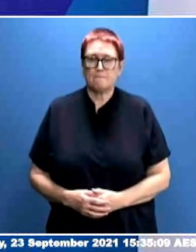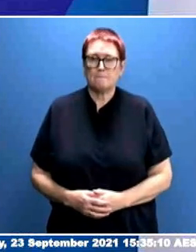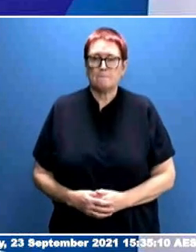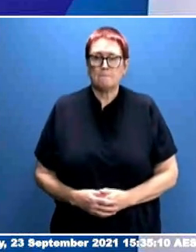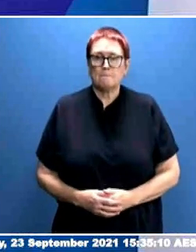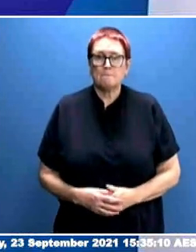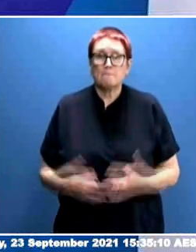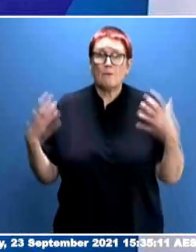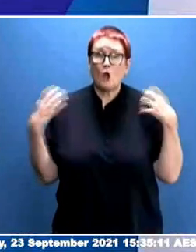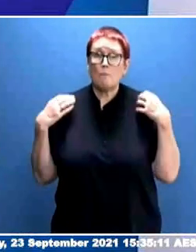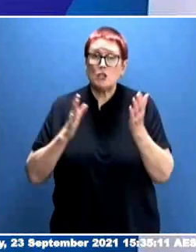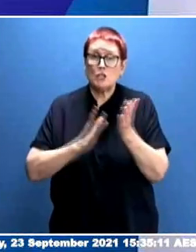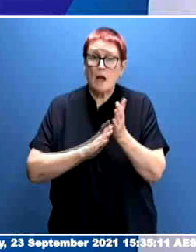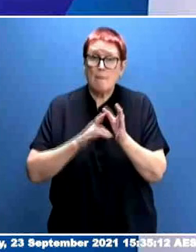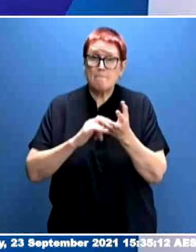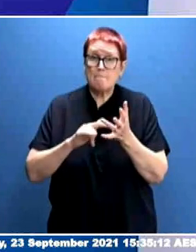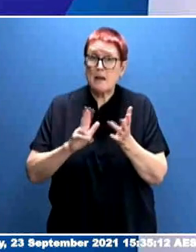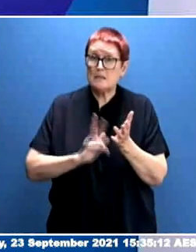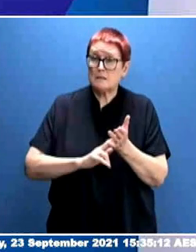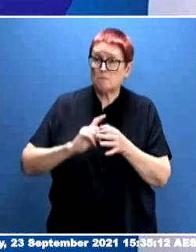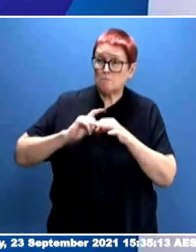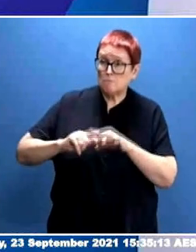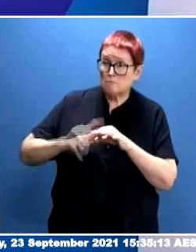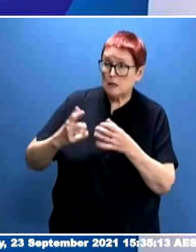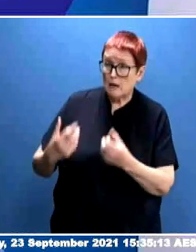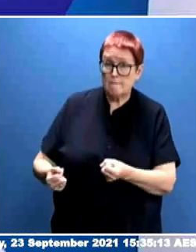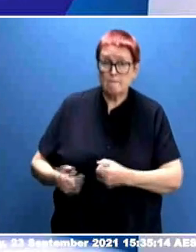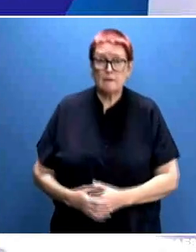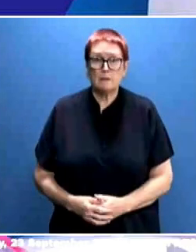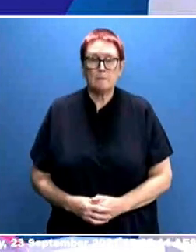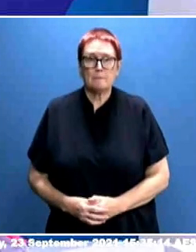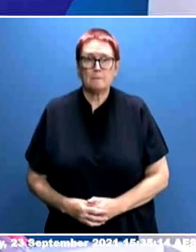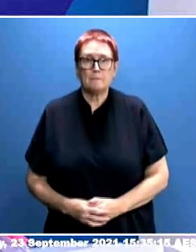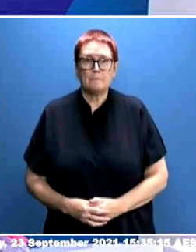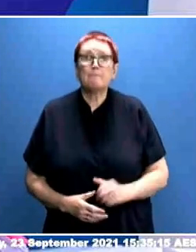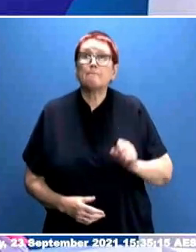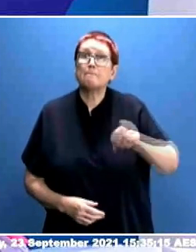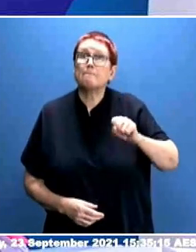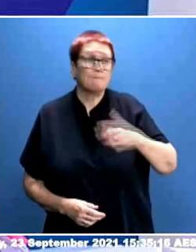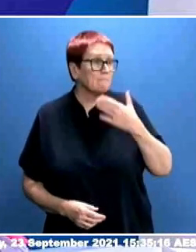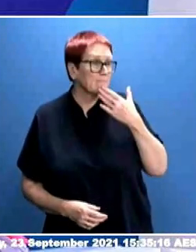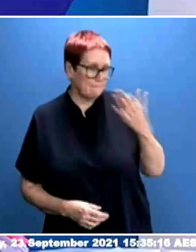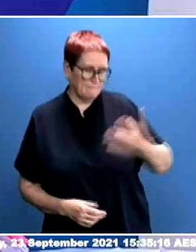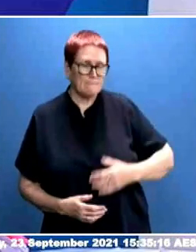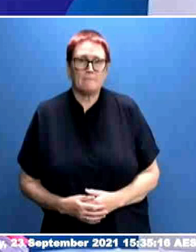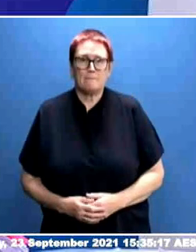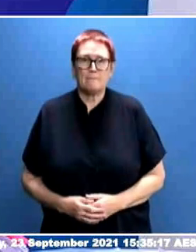Commissioner Mason, do you have any questions of Ms Kerr? Yes, thank you, Chair, and thank you, Ms Kerr, for